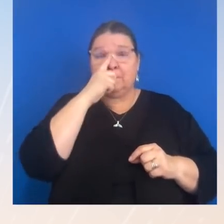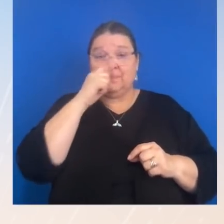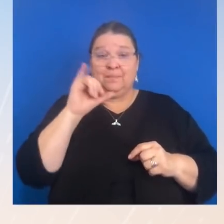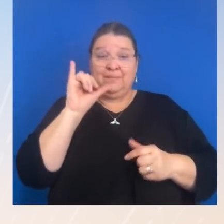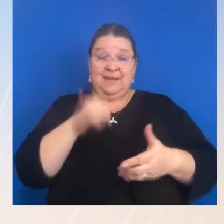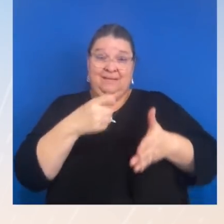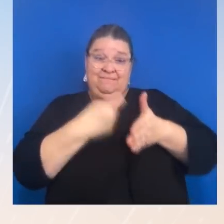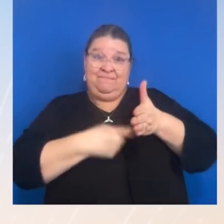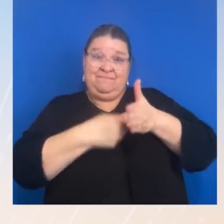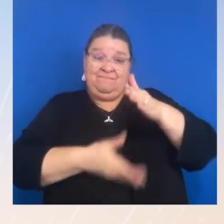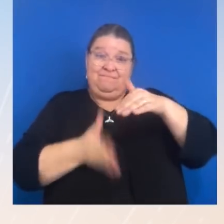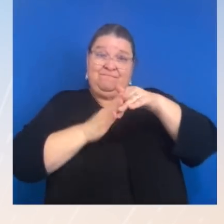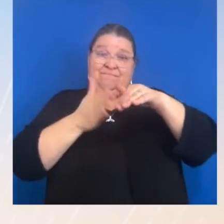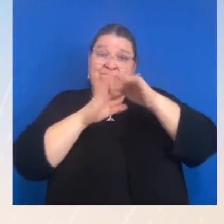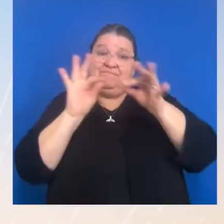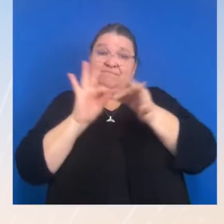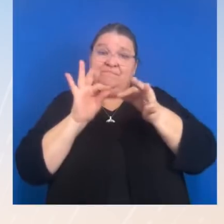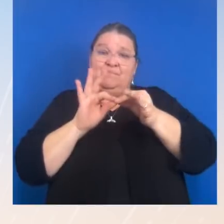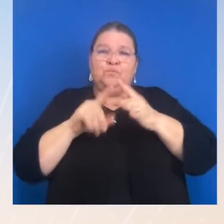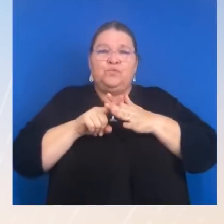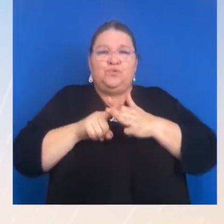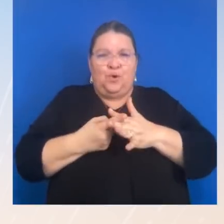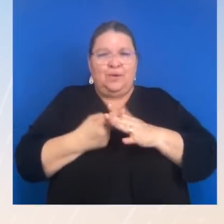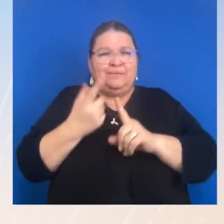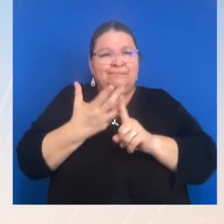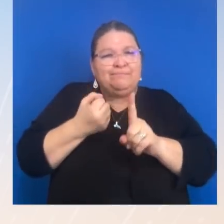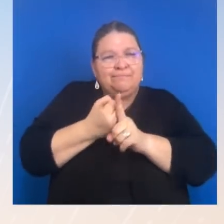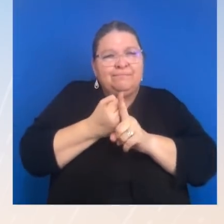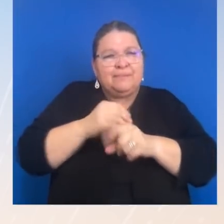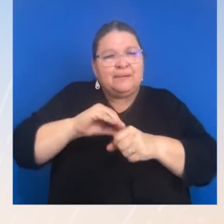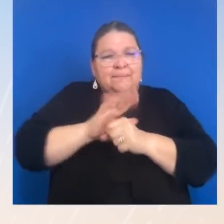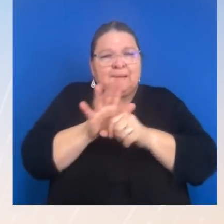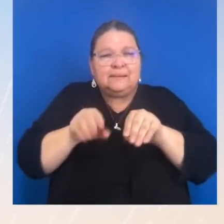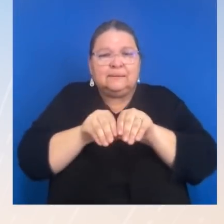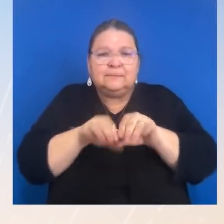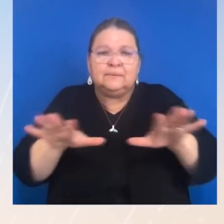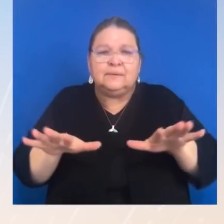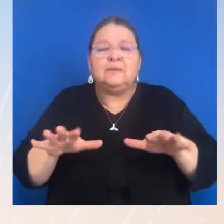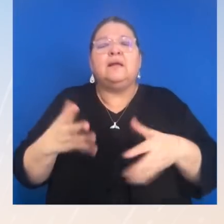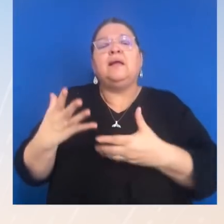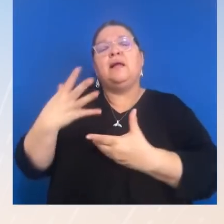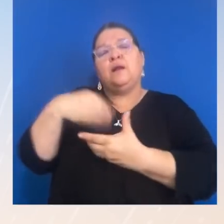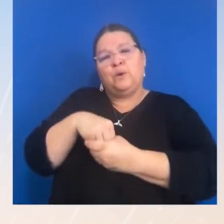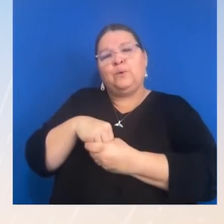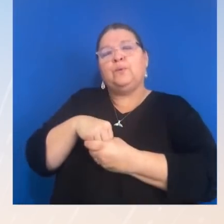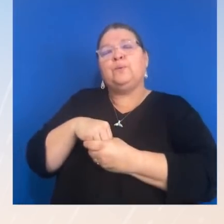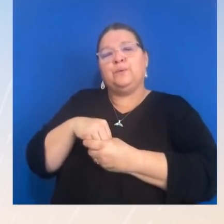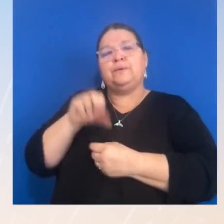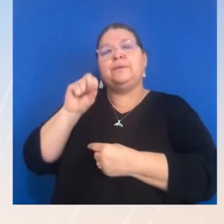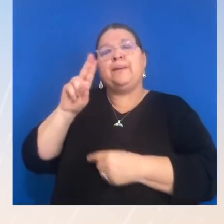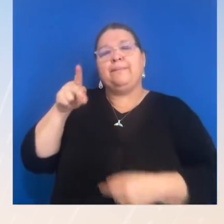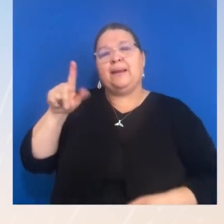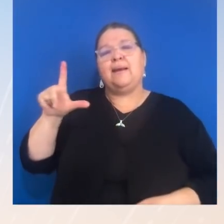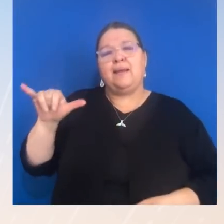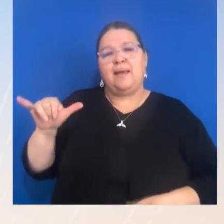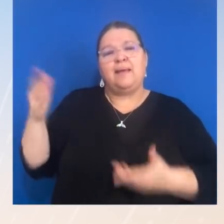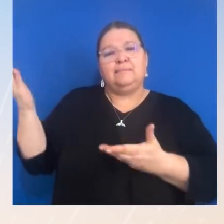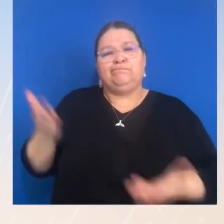and caused by the impact on the supply chain of that, that right now what we're looking at is -- are different pressures -- right?